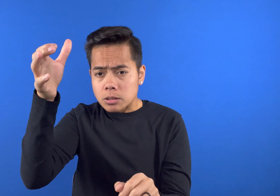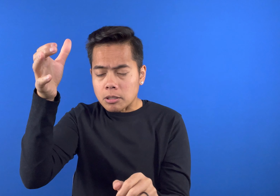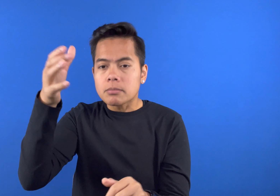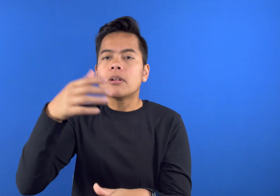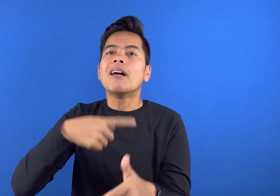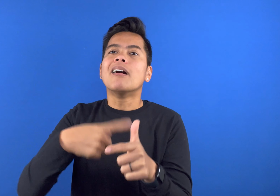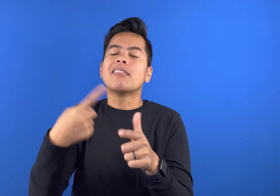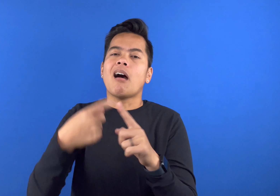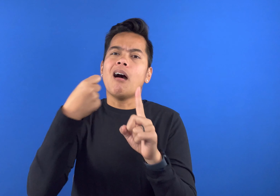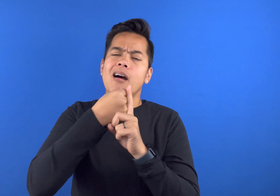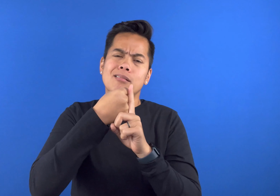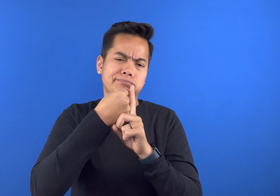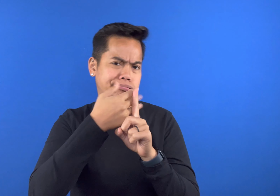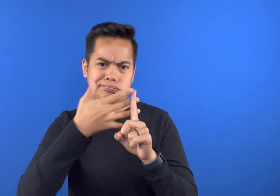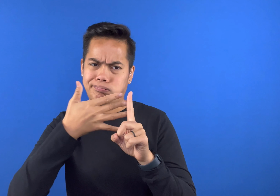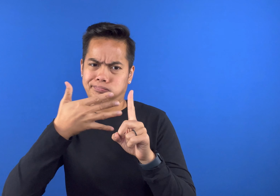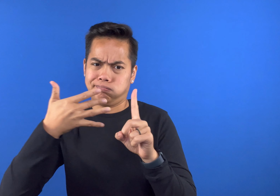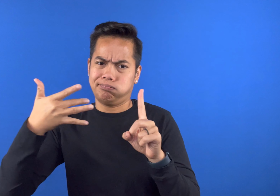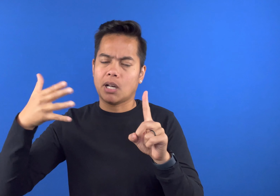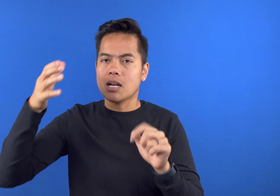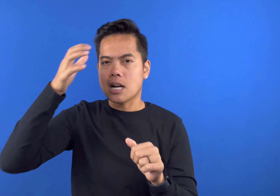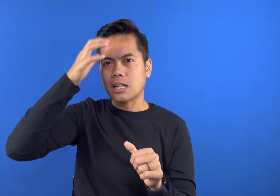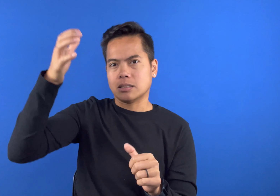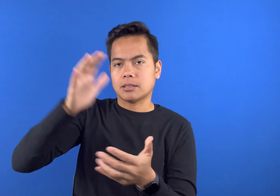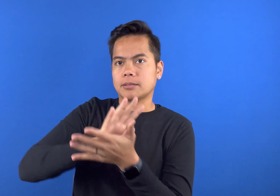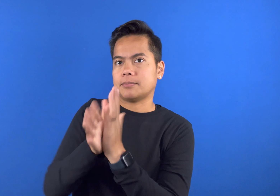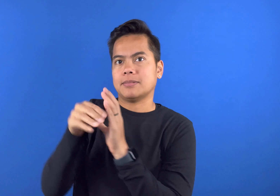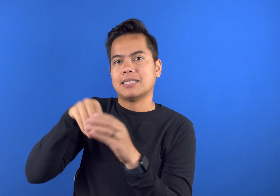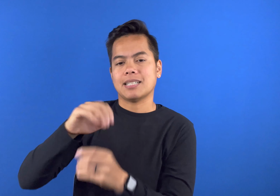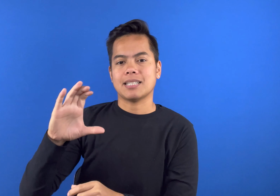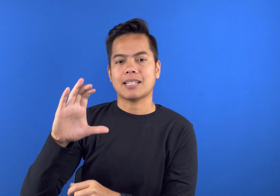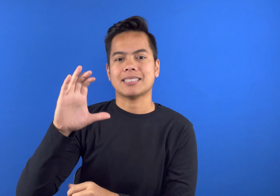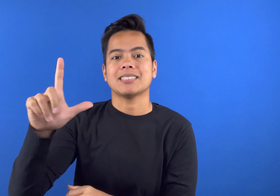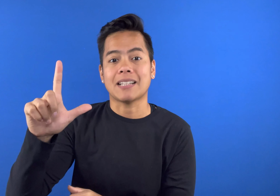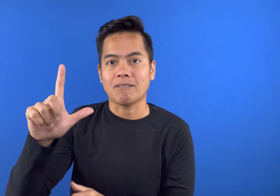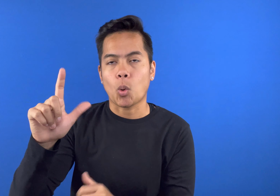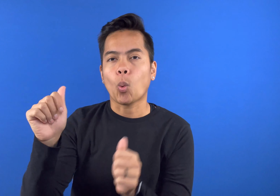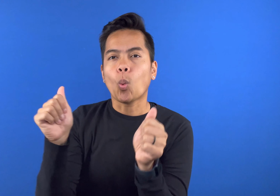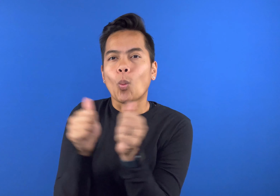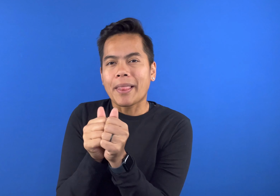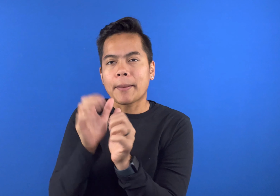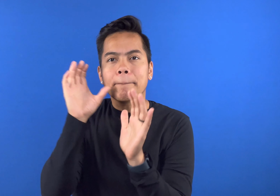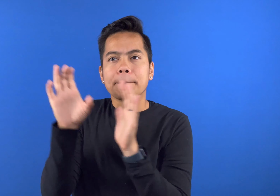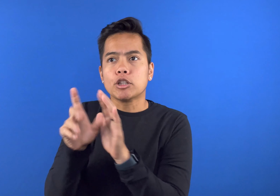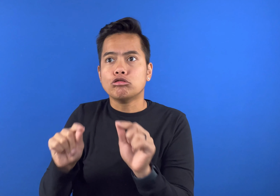and then elaborate the concept into classifiers along with the image in the video.